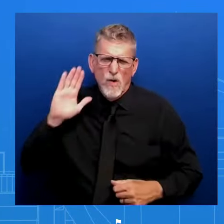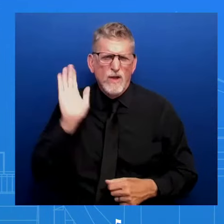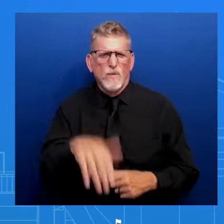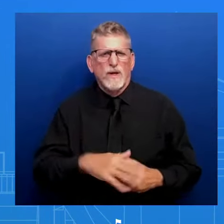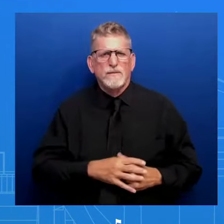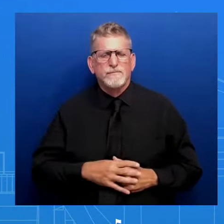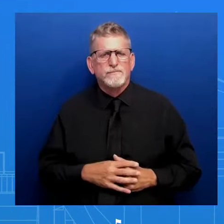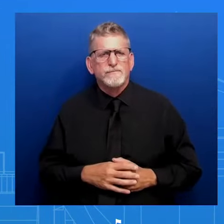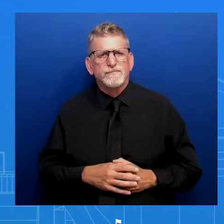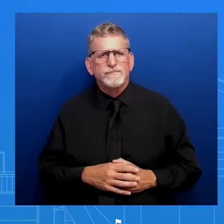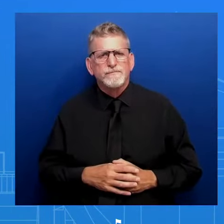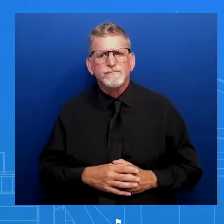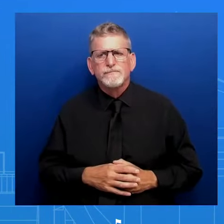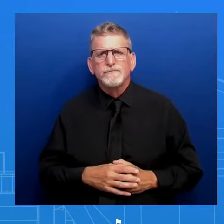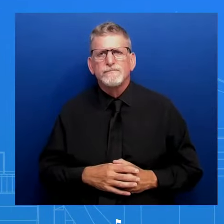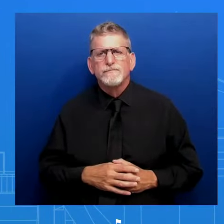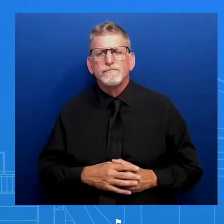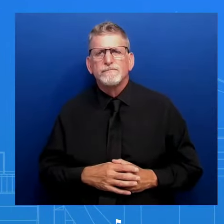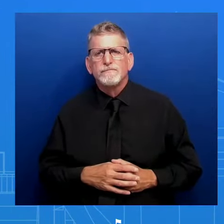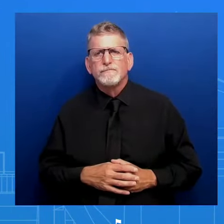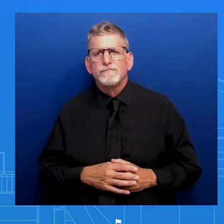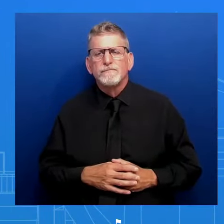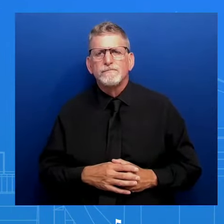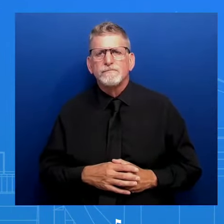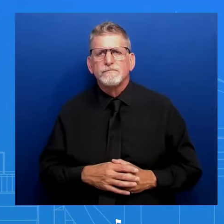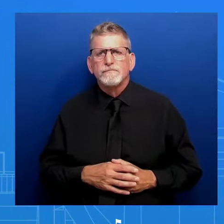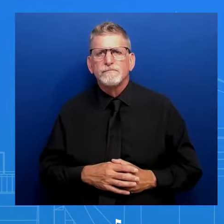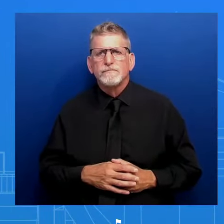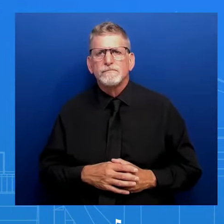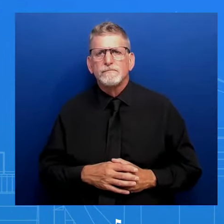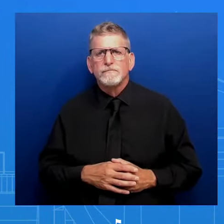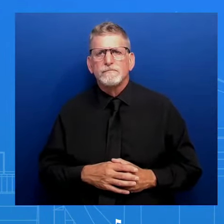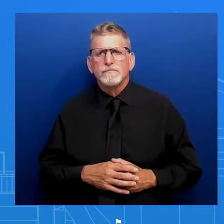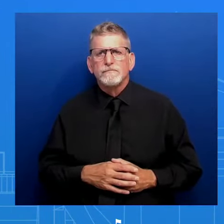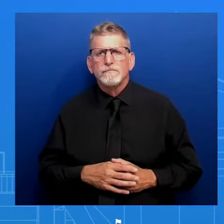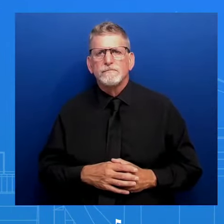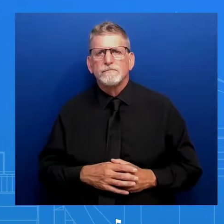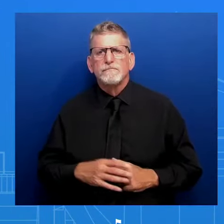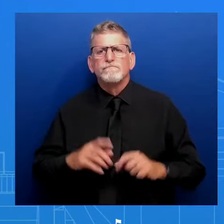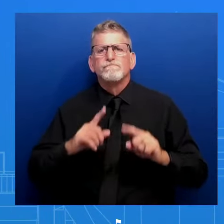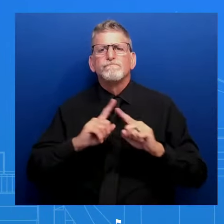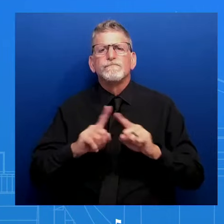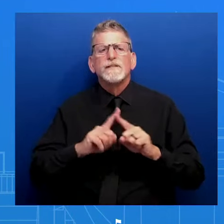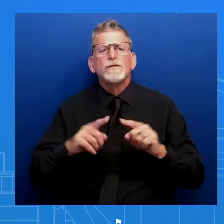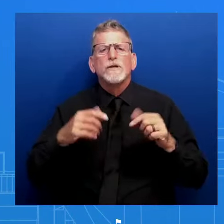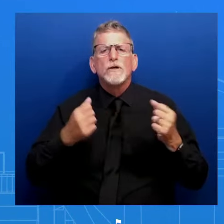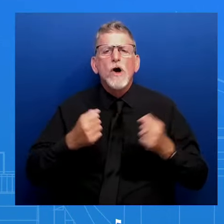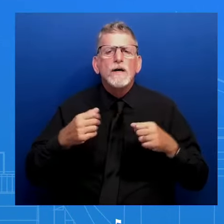are forming a new EV charging company to challenge Tesla. I'm just curious if the White House has any reaction to that